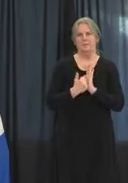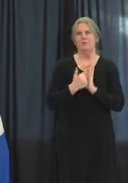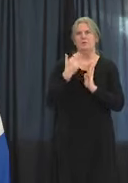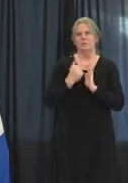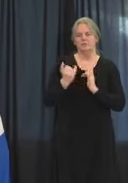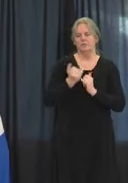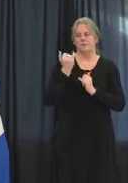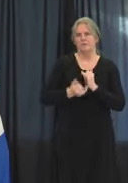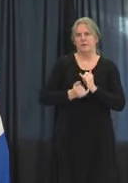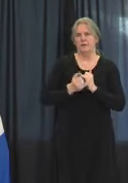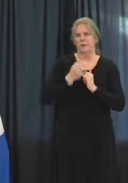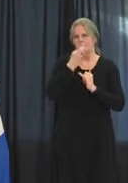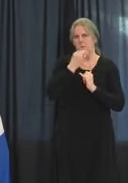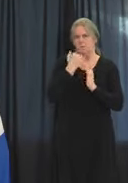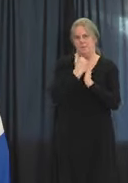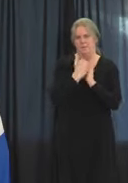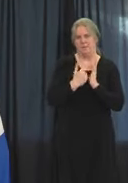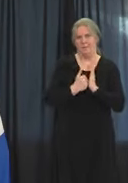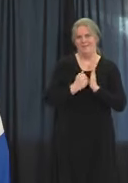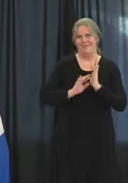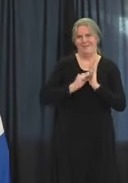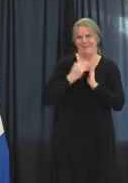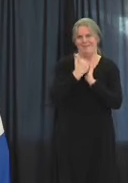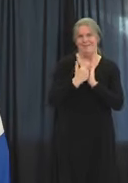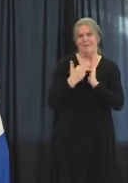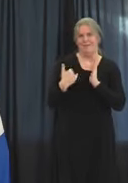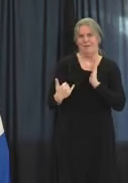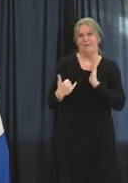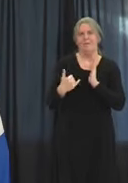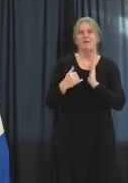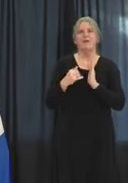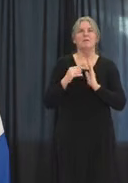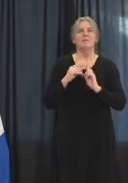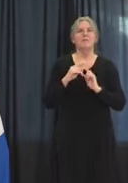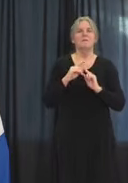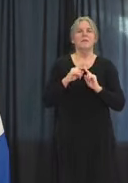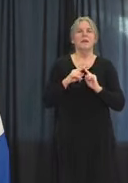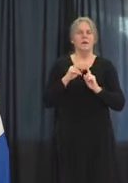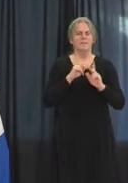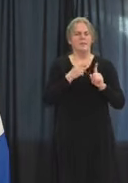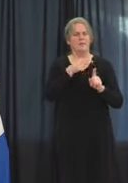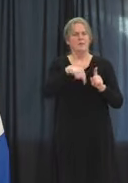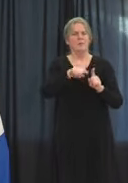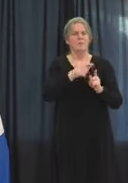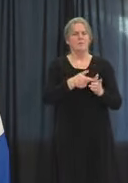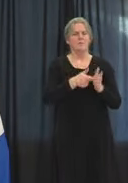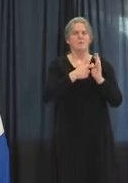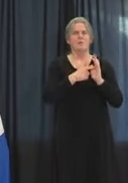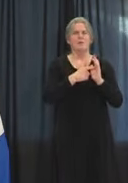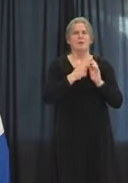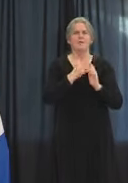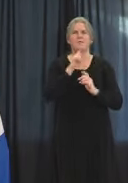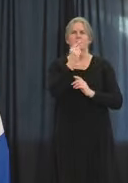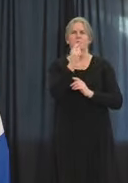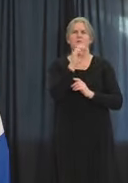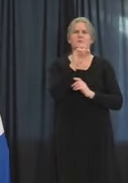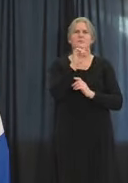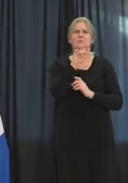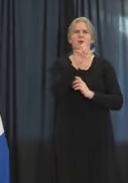should be finalized shortly. But to really, it's the people who are required as first